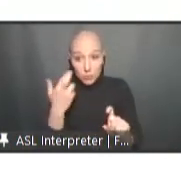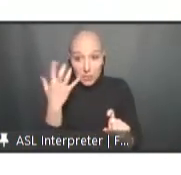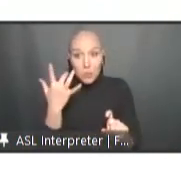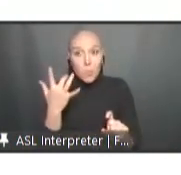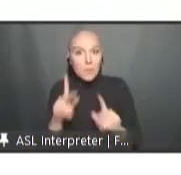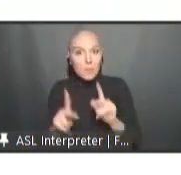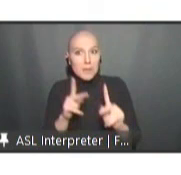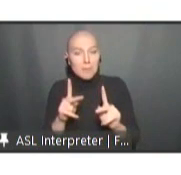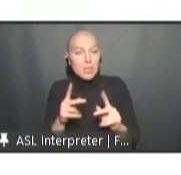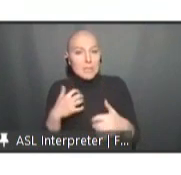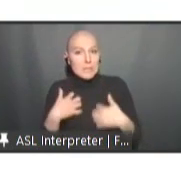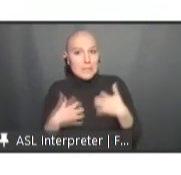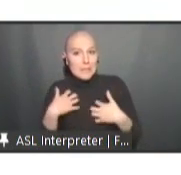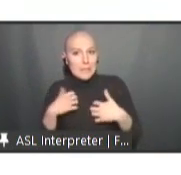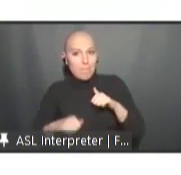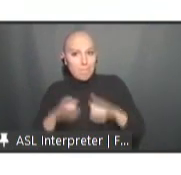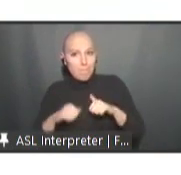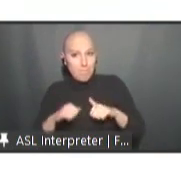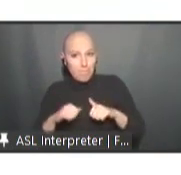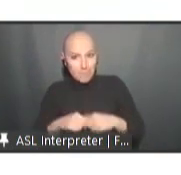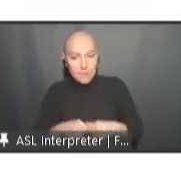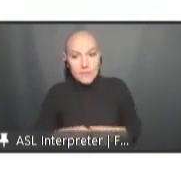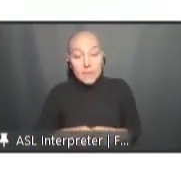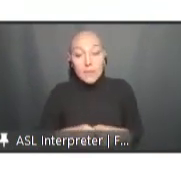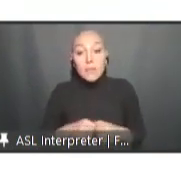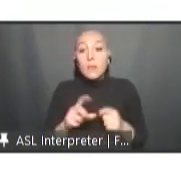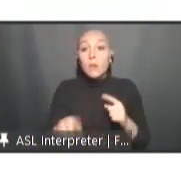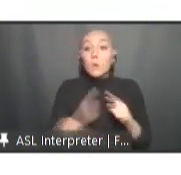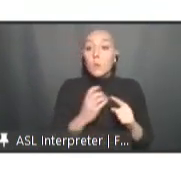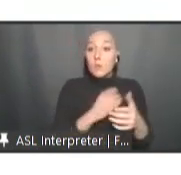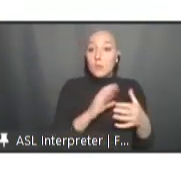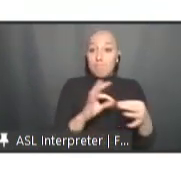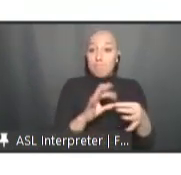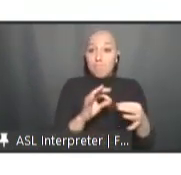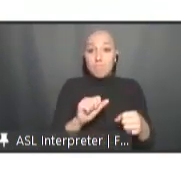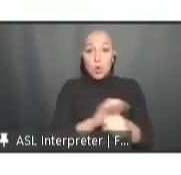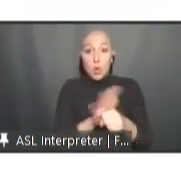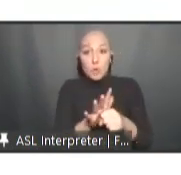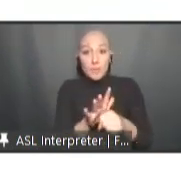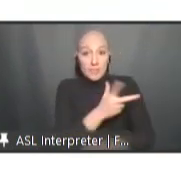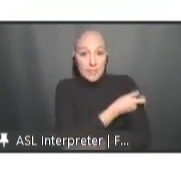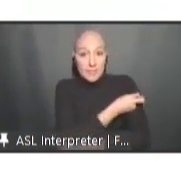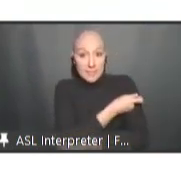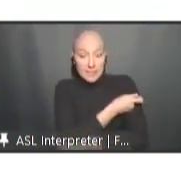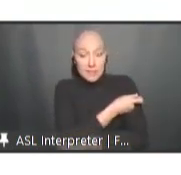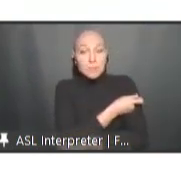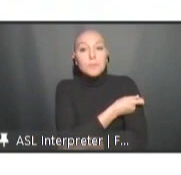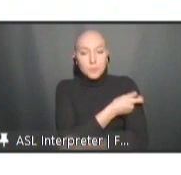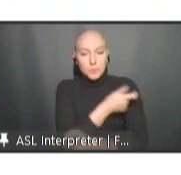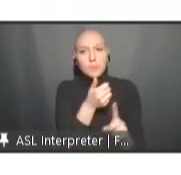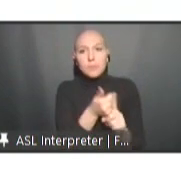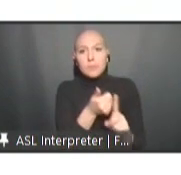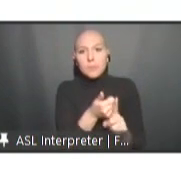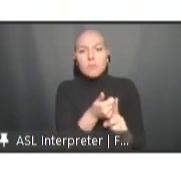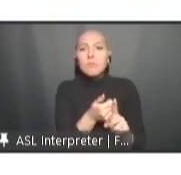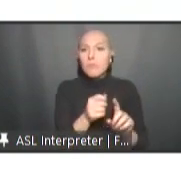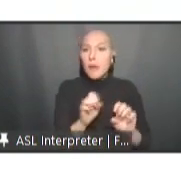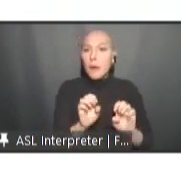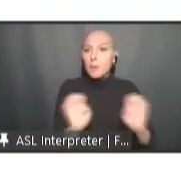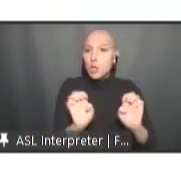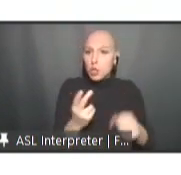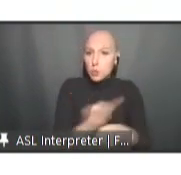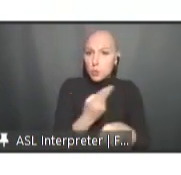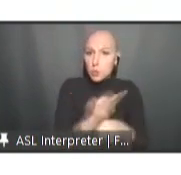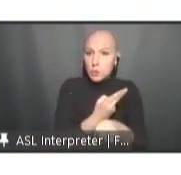These are also when we speak of COVID-19 vaccines; they are emergencies; vaccines have not gone